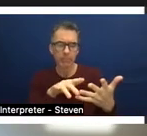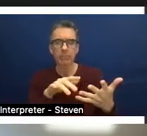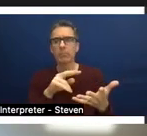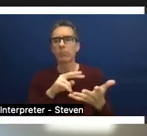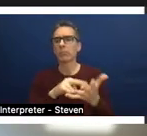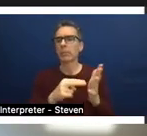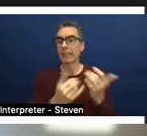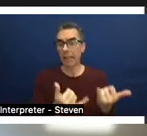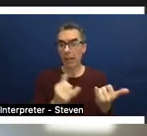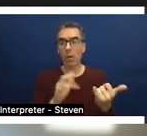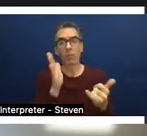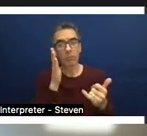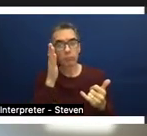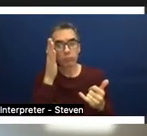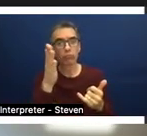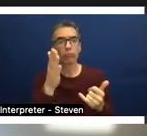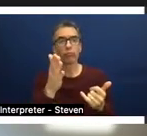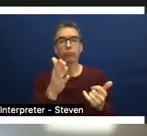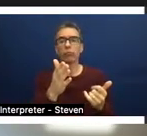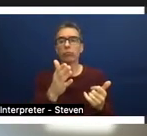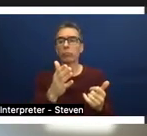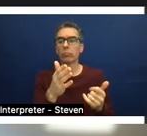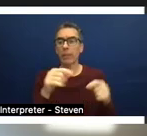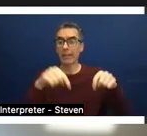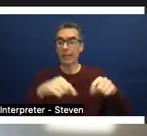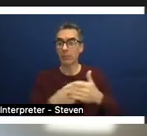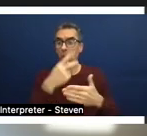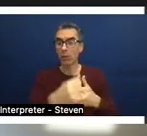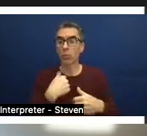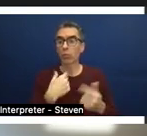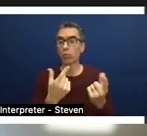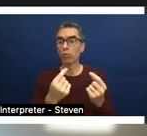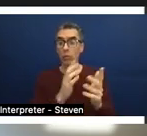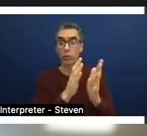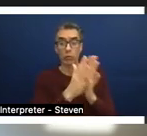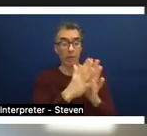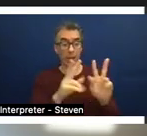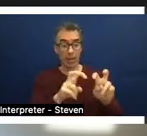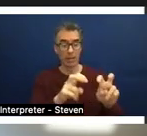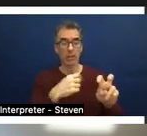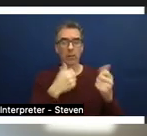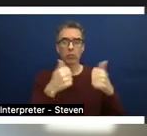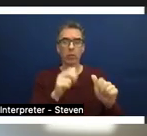and the way for projects like this, we do the traffic analysis, we actually look ahead to future years.